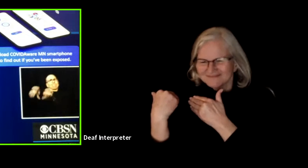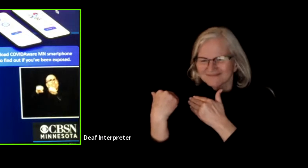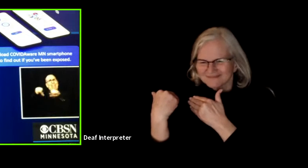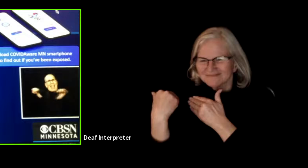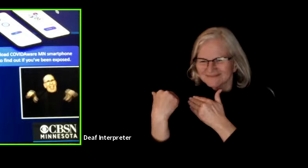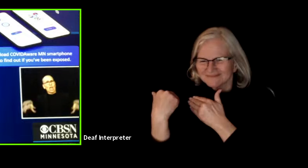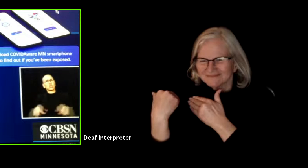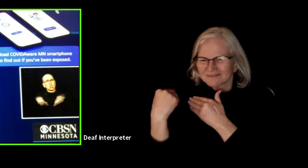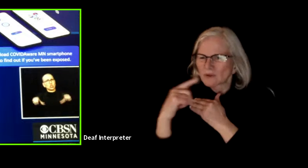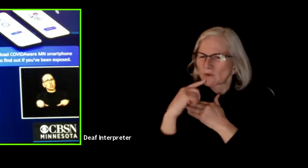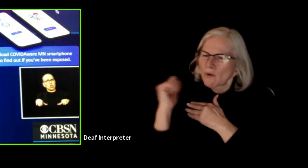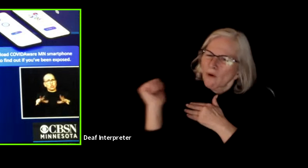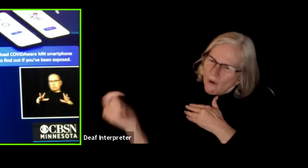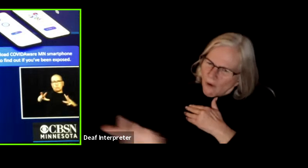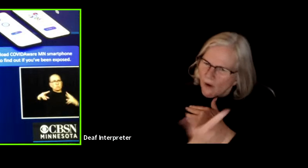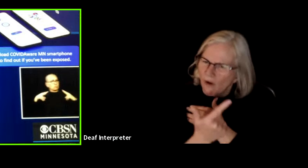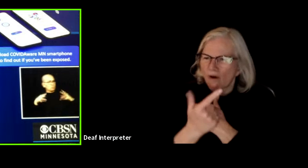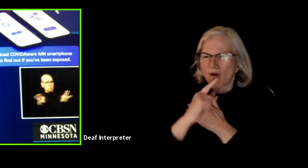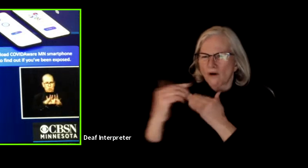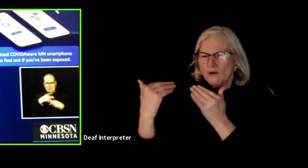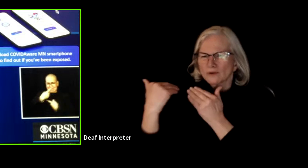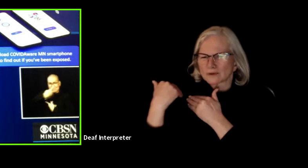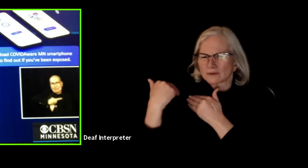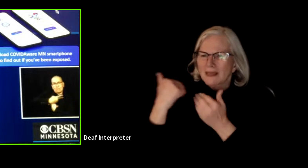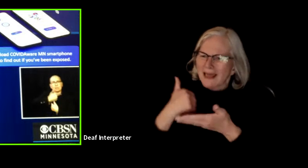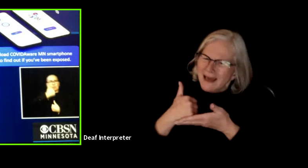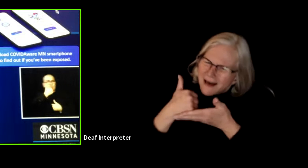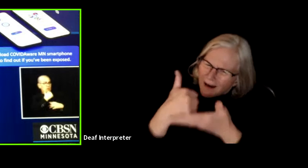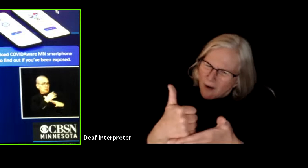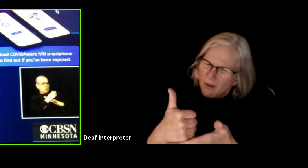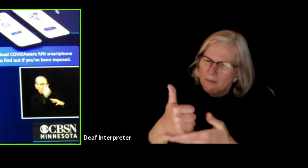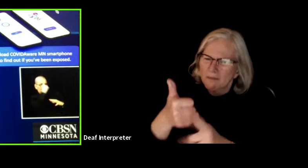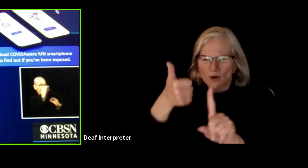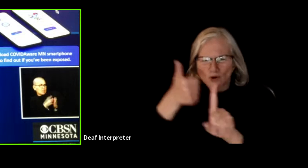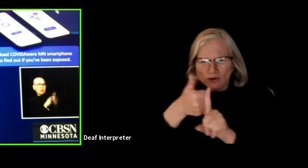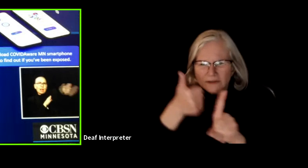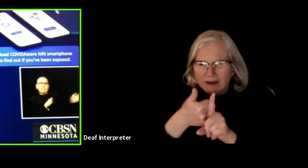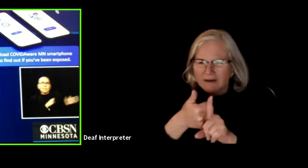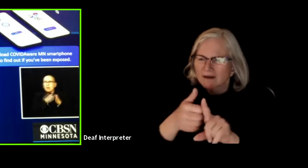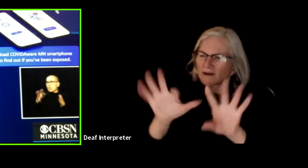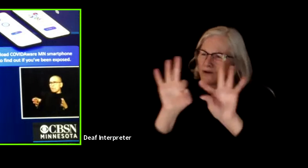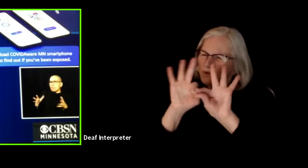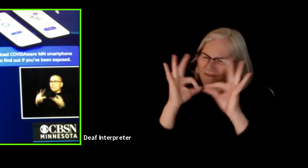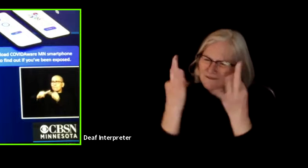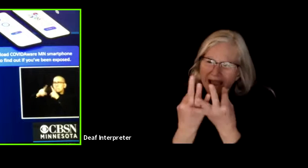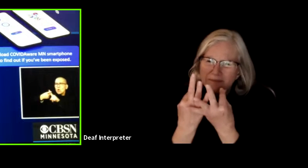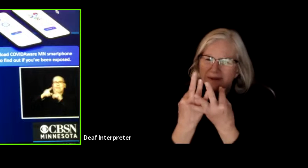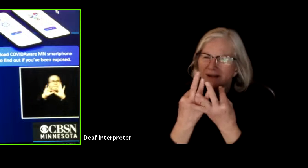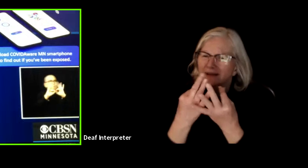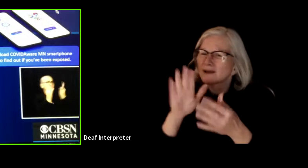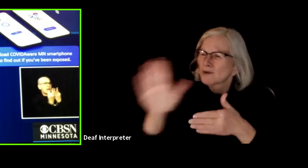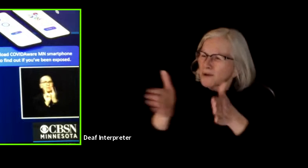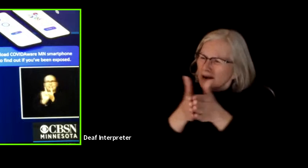NOT ONLY YOUR FAMILY BUT YOUR NEIGHBOR BY WEARING THE MASK, SOCIAL DISTANNINGING, BY DOING THOSE THINGS AND I WANT TONIGHT, THAT THE BUSINESSES, WHETHER THEY BE